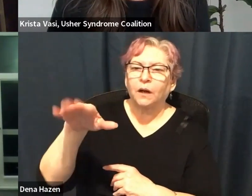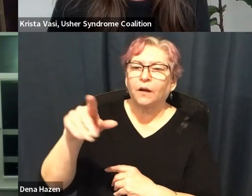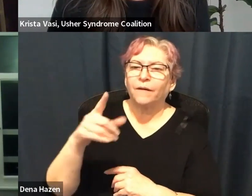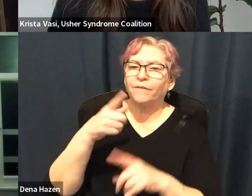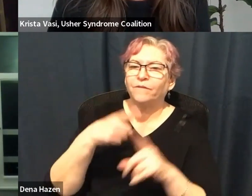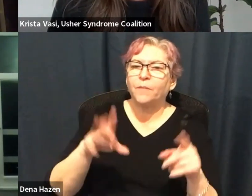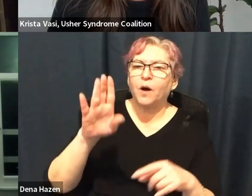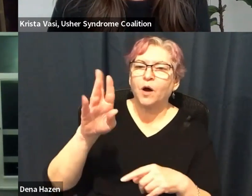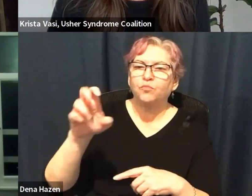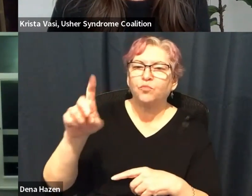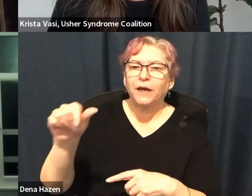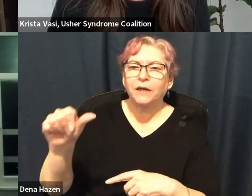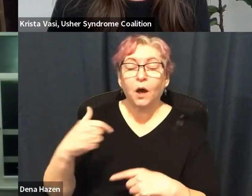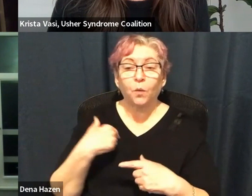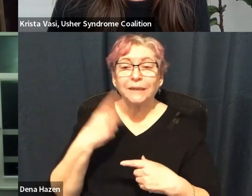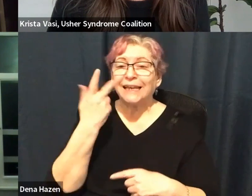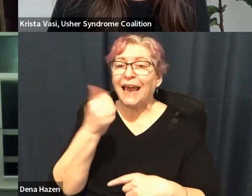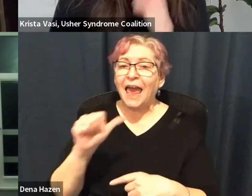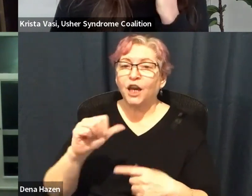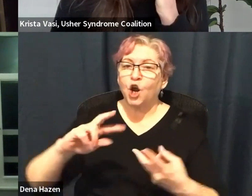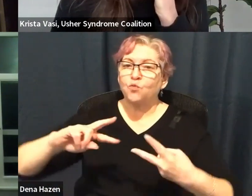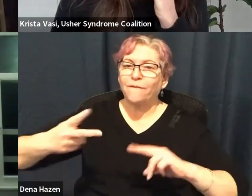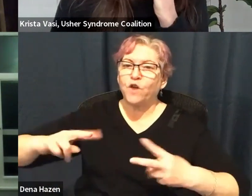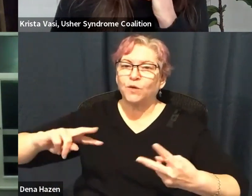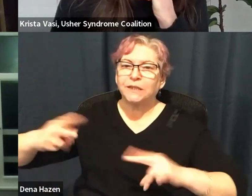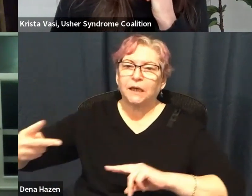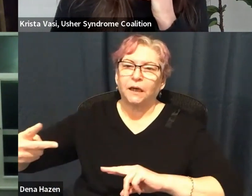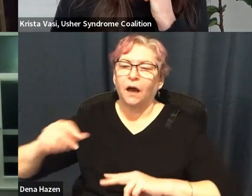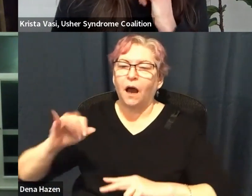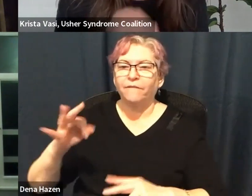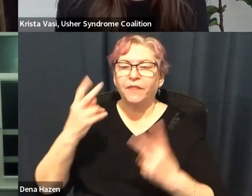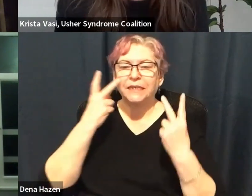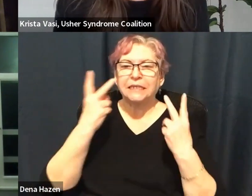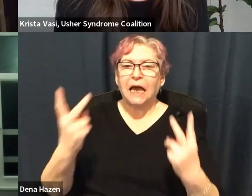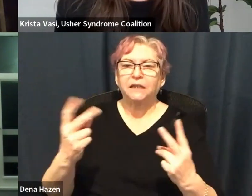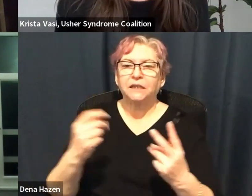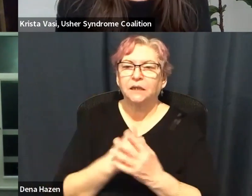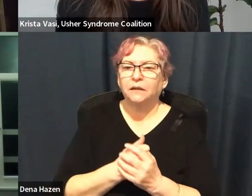"Have we seen any reversing of sight, sight loss,